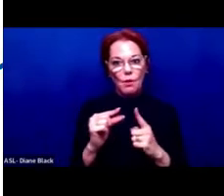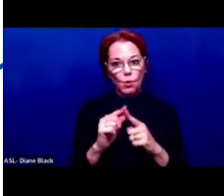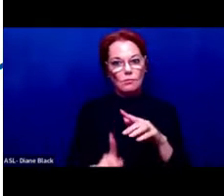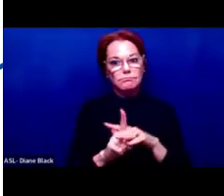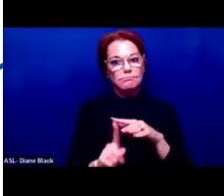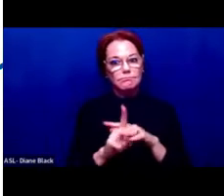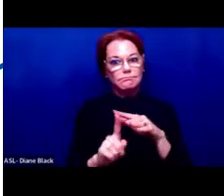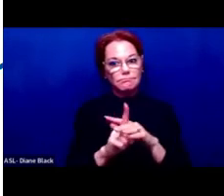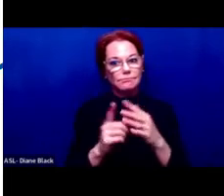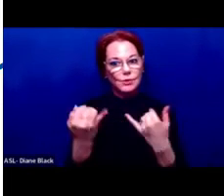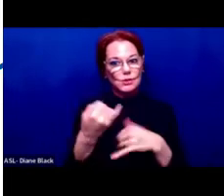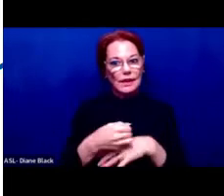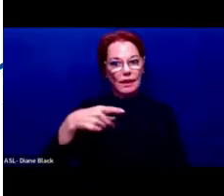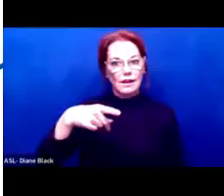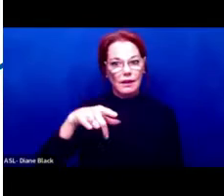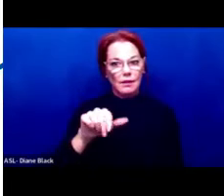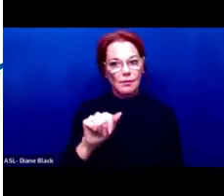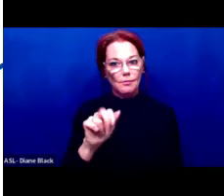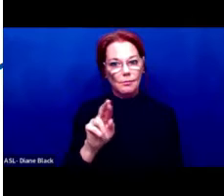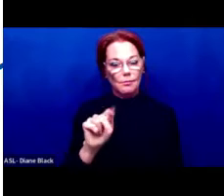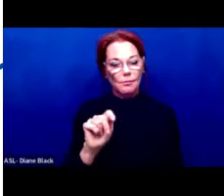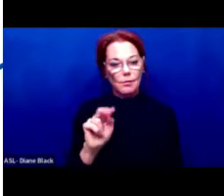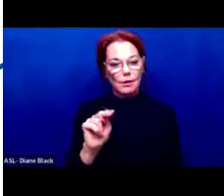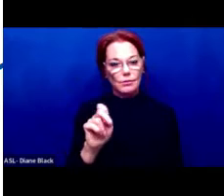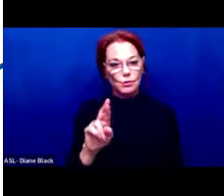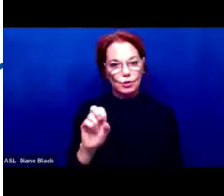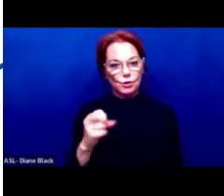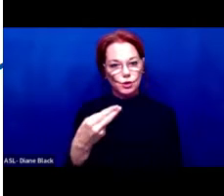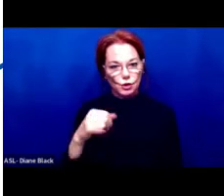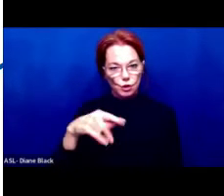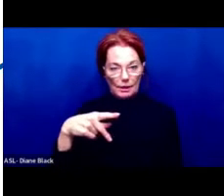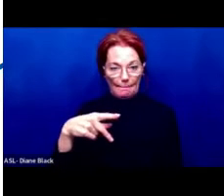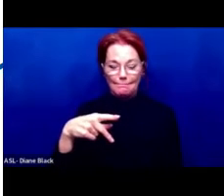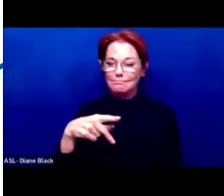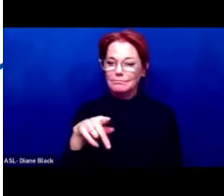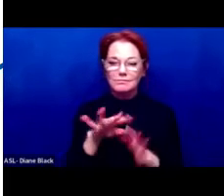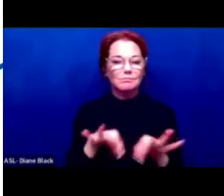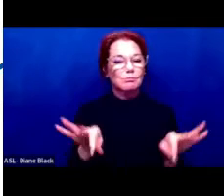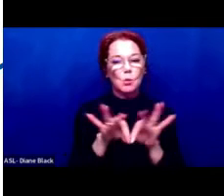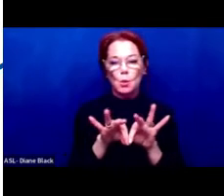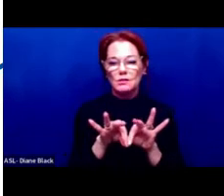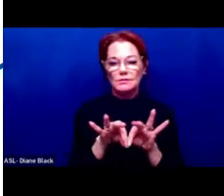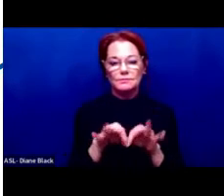this far today, and I'm sure you'll continue to hear today is the need to have that partnership. Next slide, please.